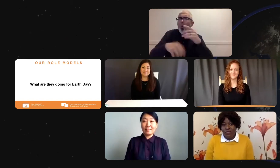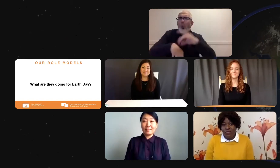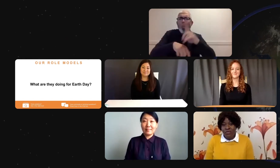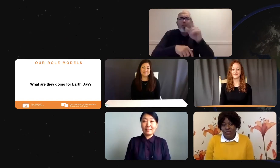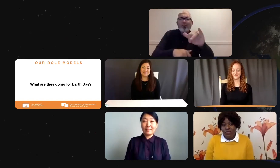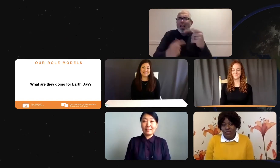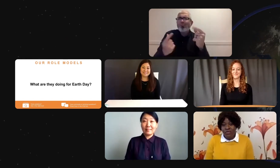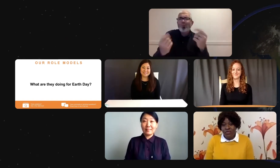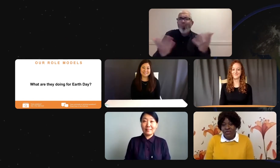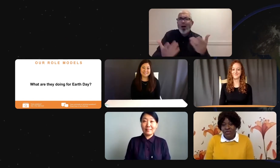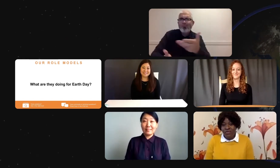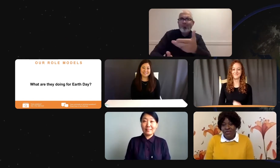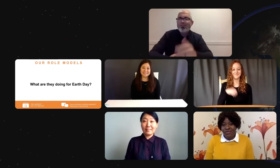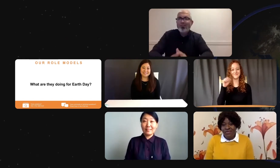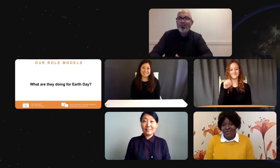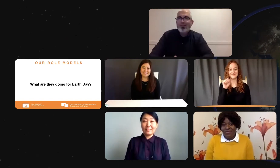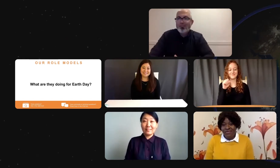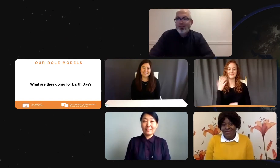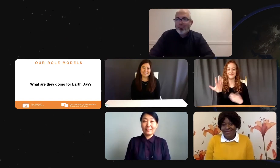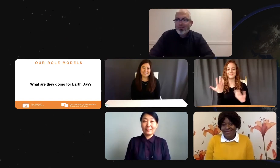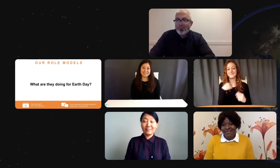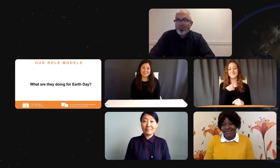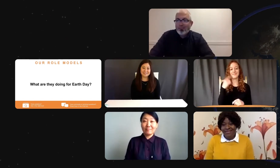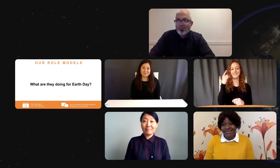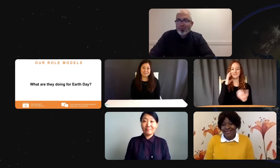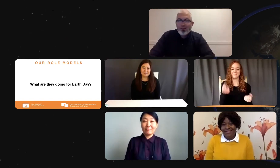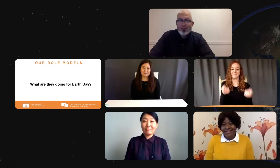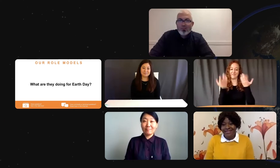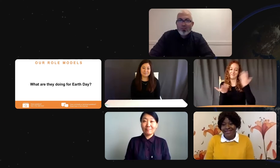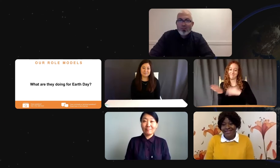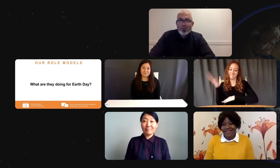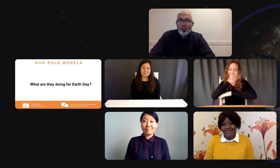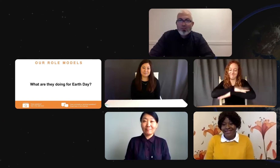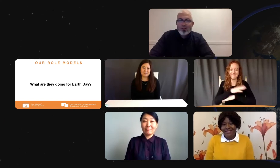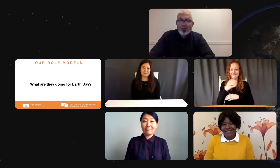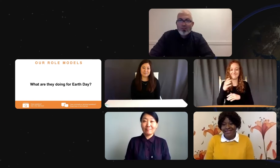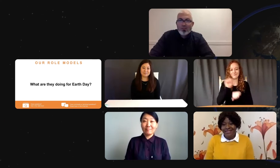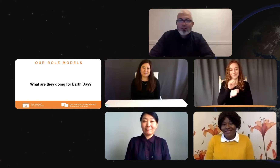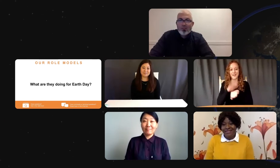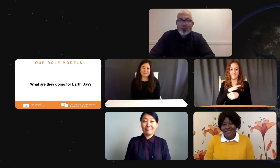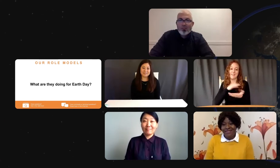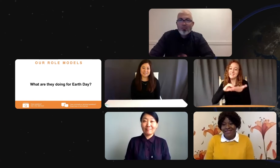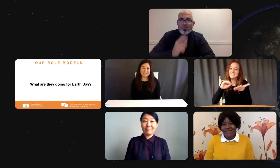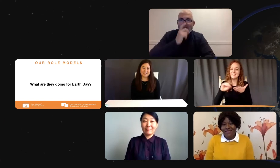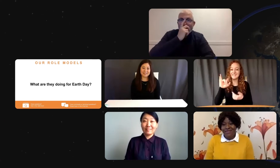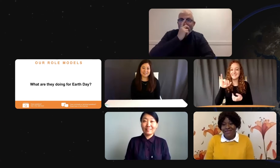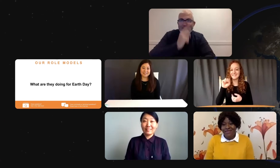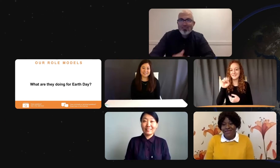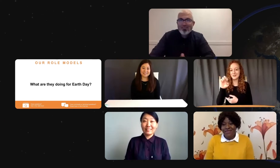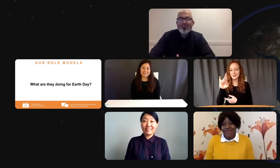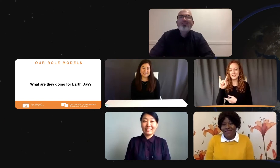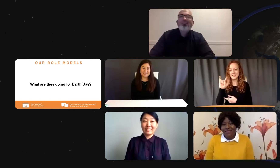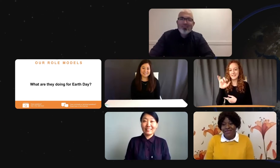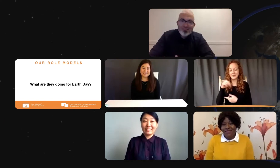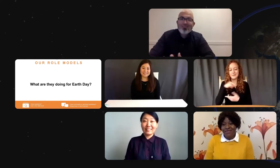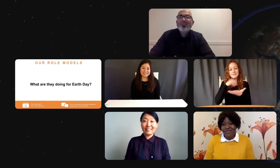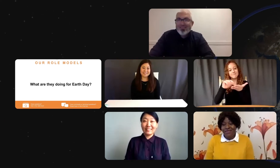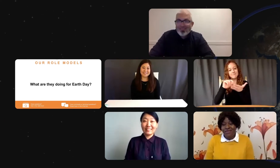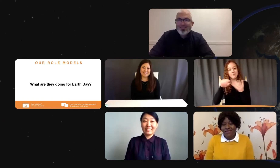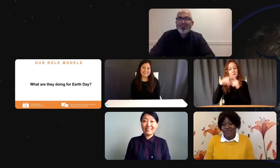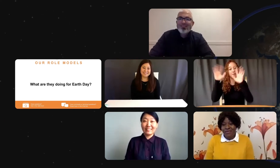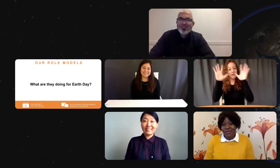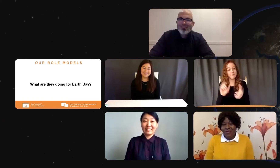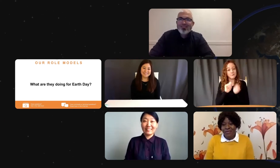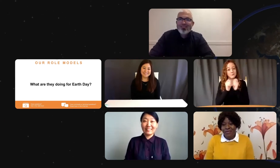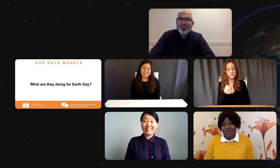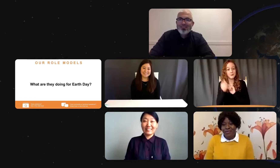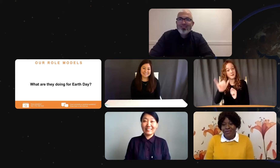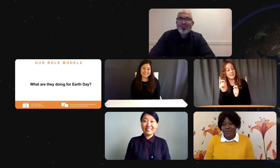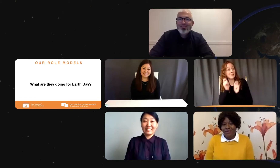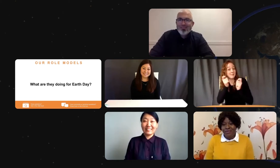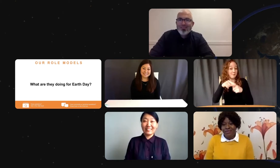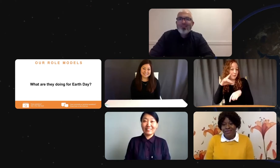I'll probably spend the whole day working on my dissertation.